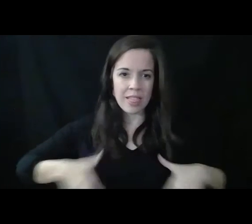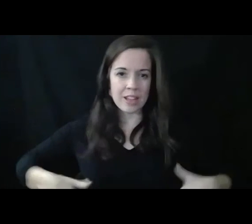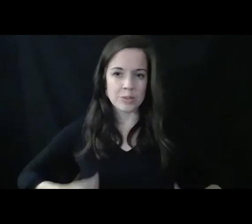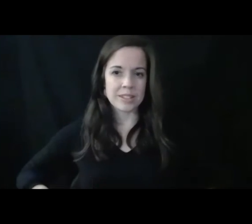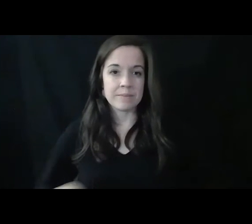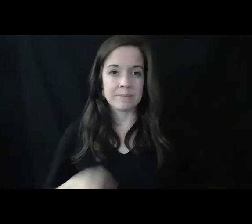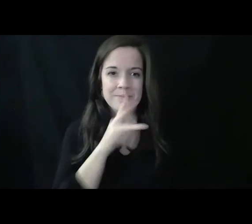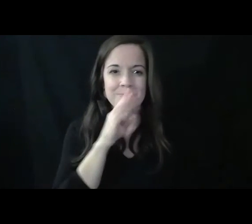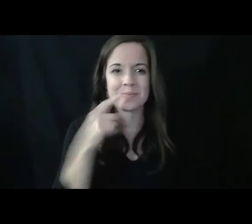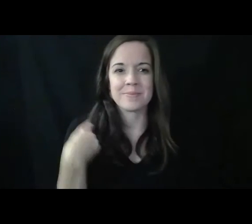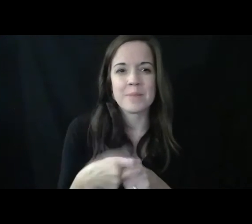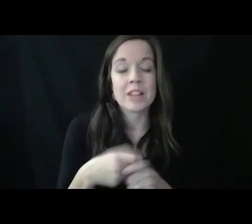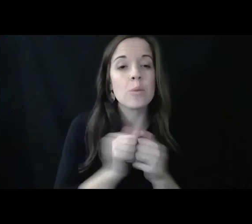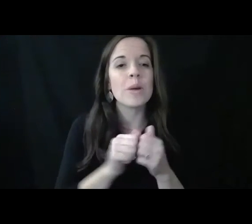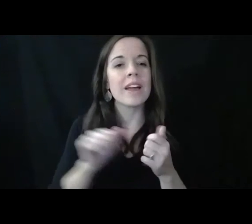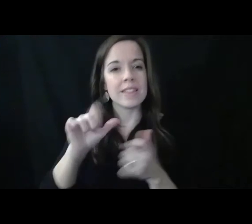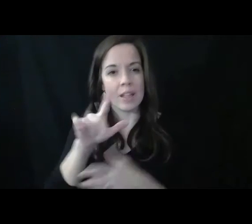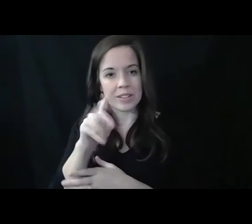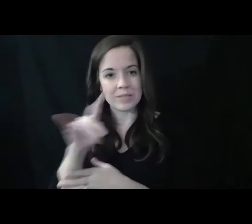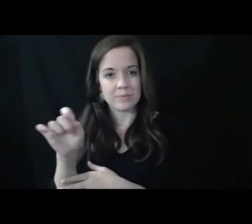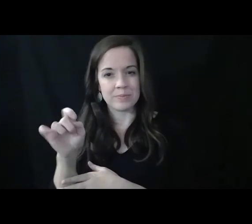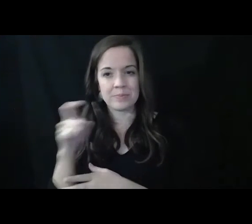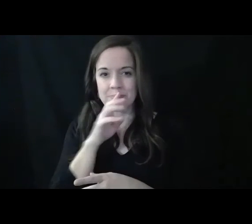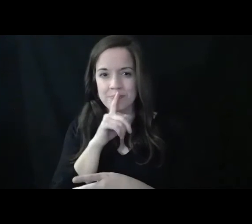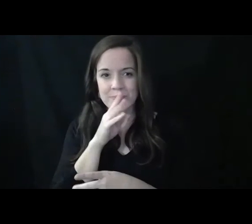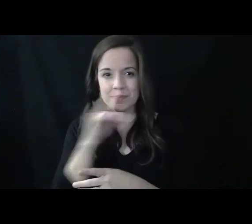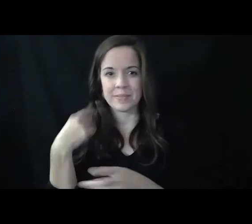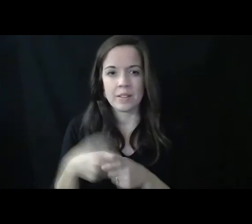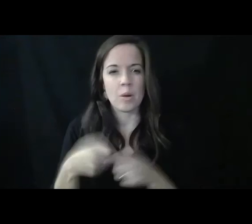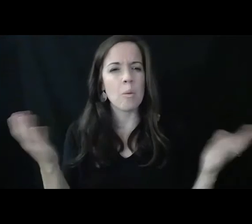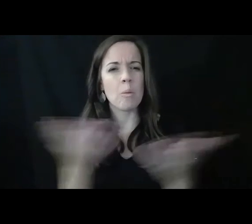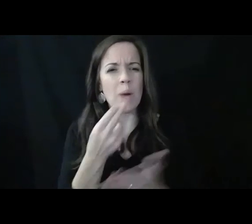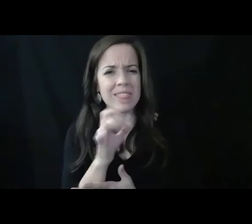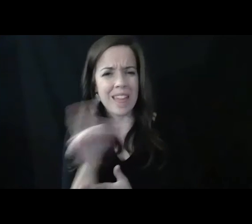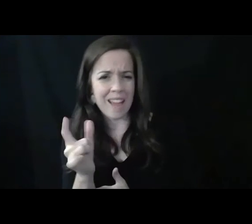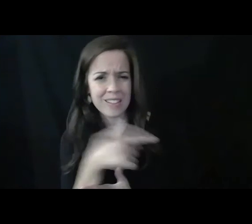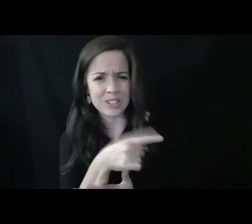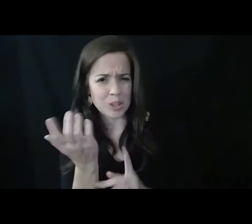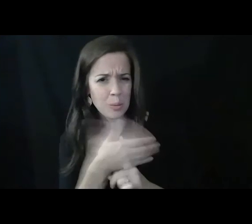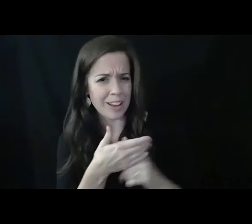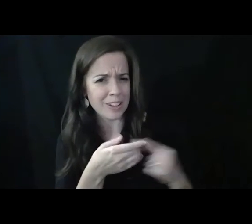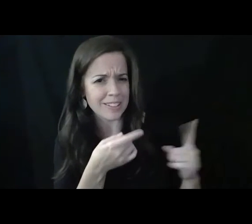with a twist of Santa Muerte // what in the hell is she wearing // glad you ask